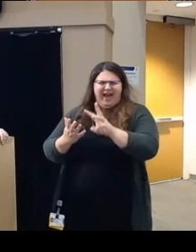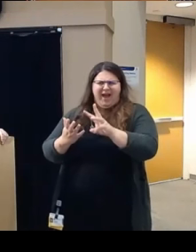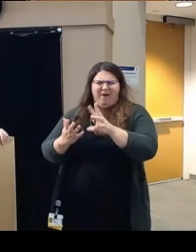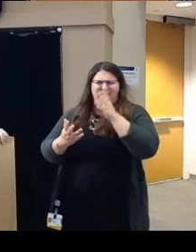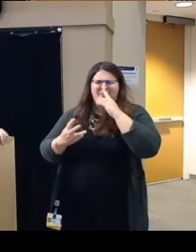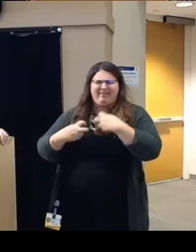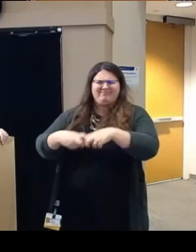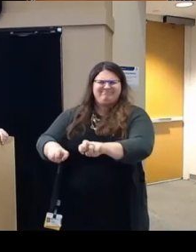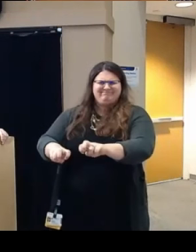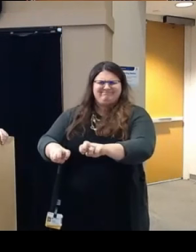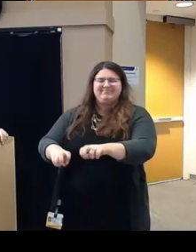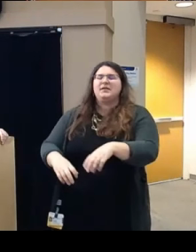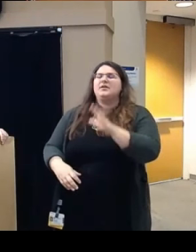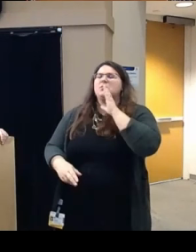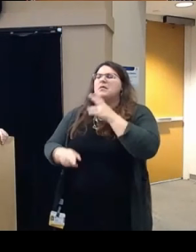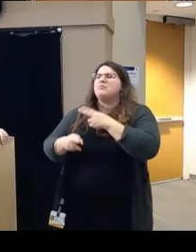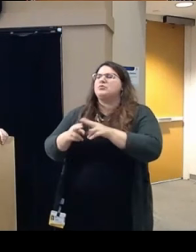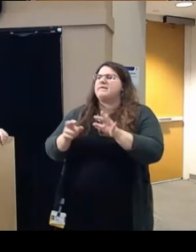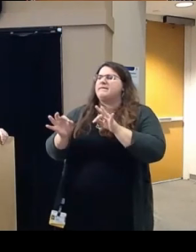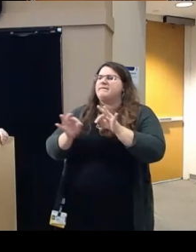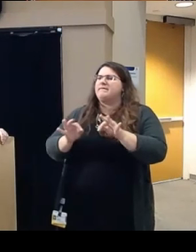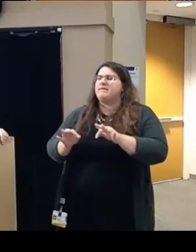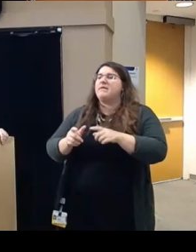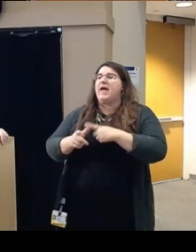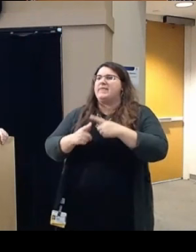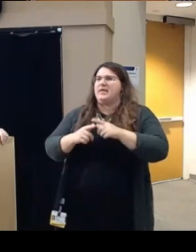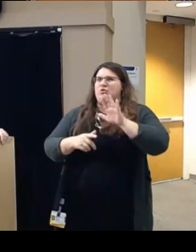overview but there will be more guidance from your specific clinical areas about how this is going to